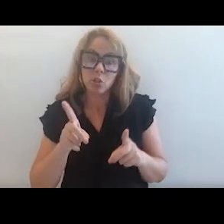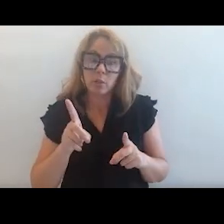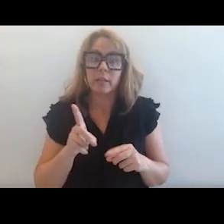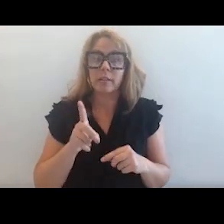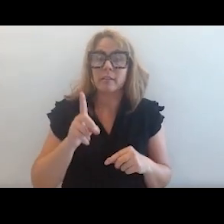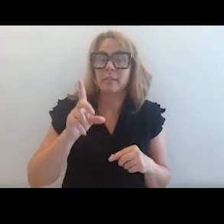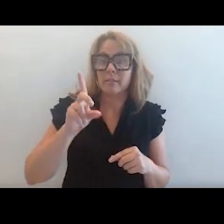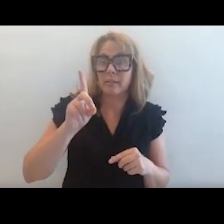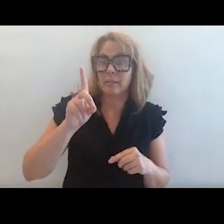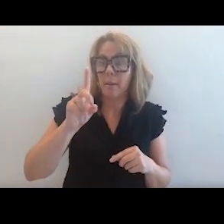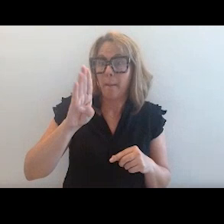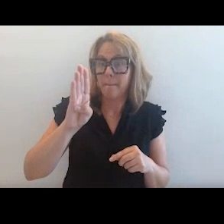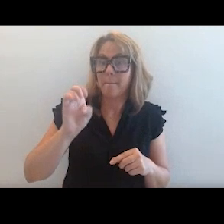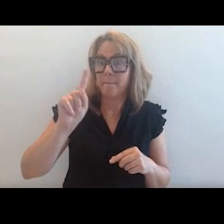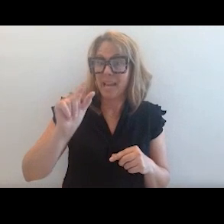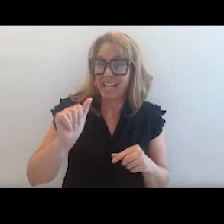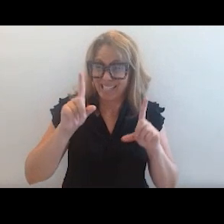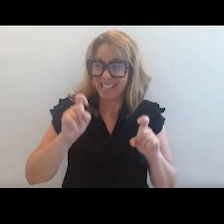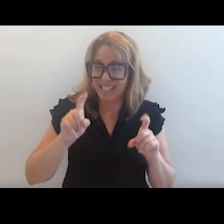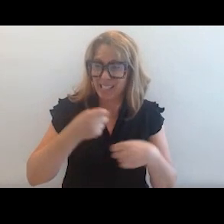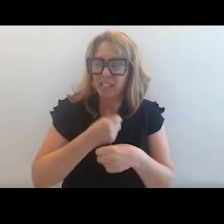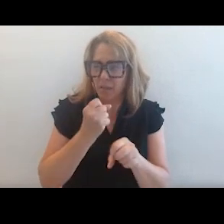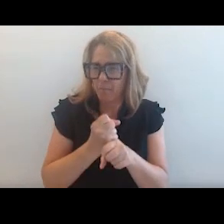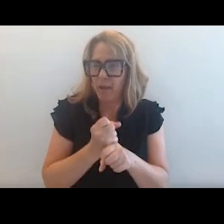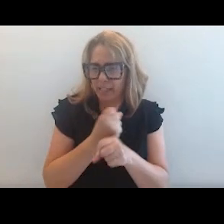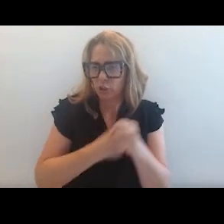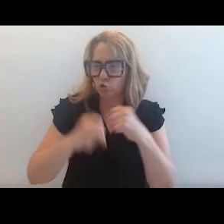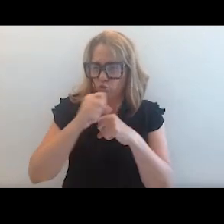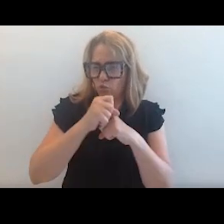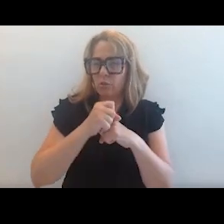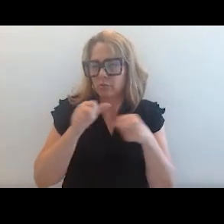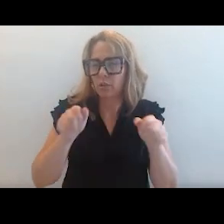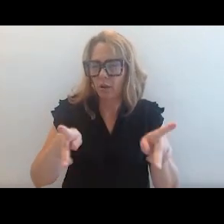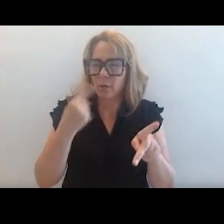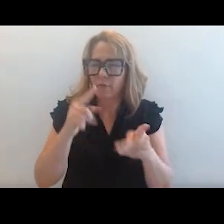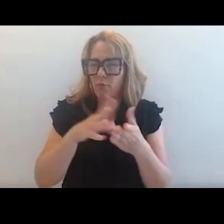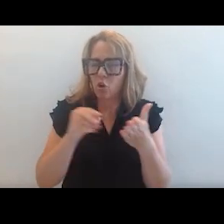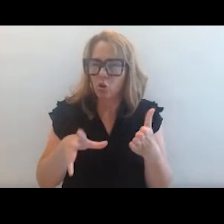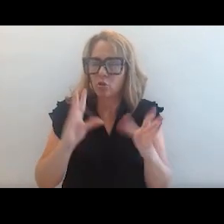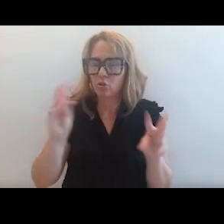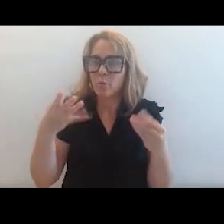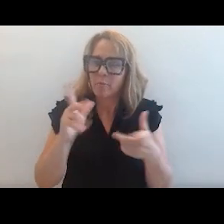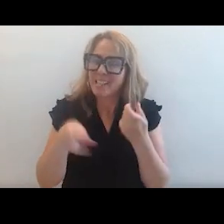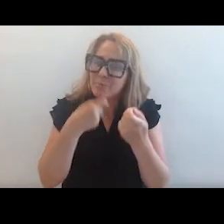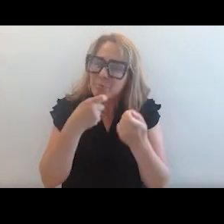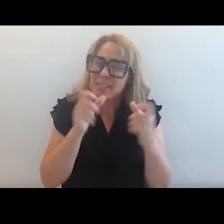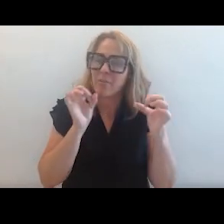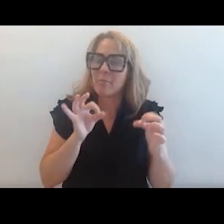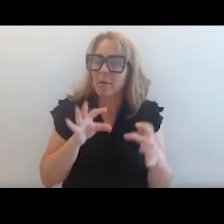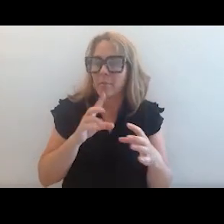create structured opportunities for learners to provide specific feedback on usability,